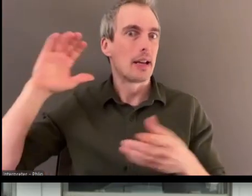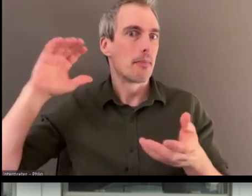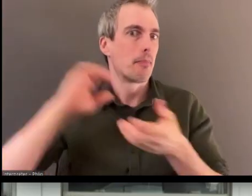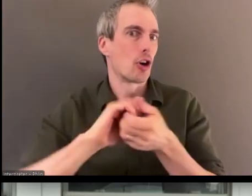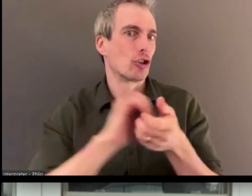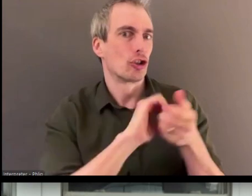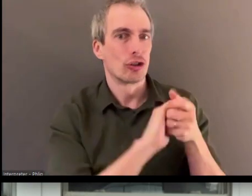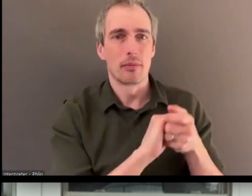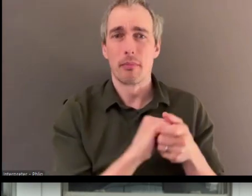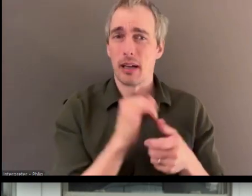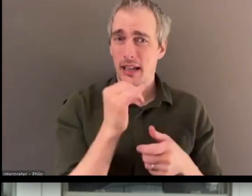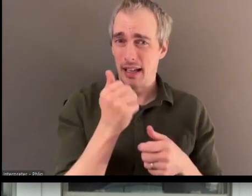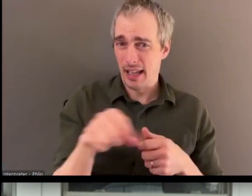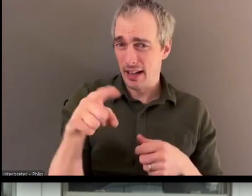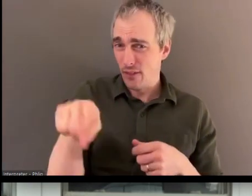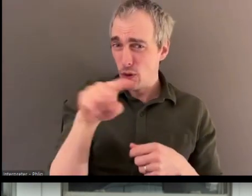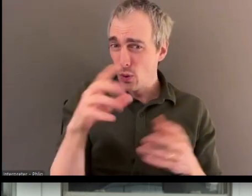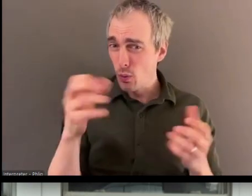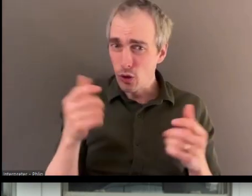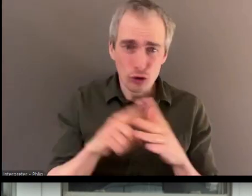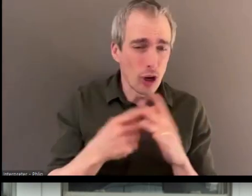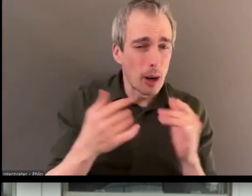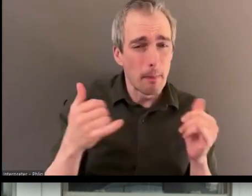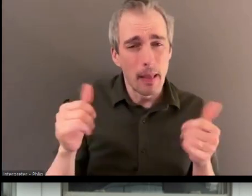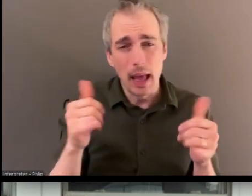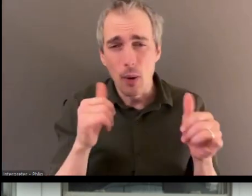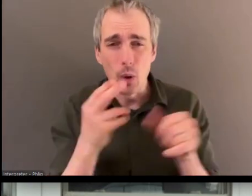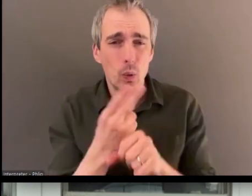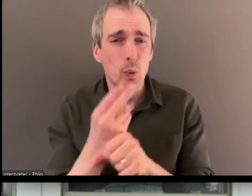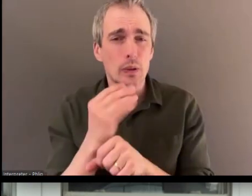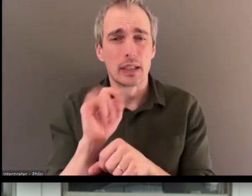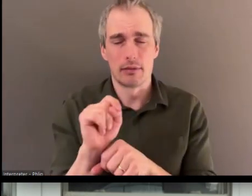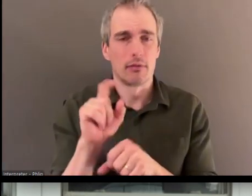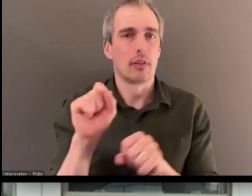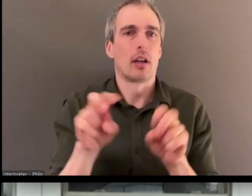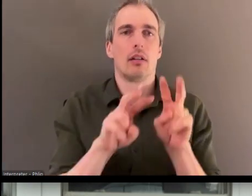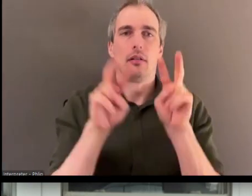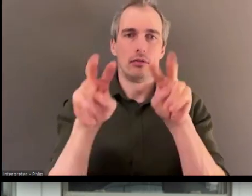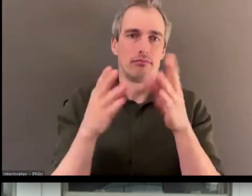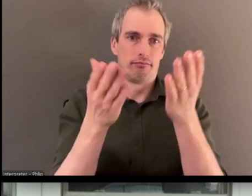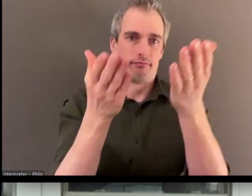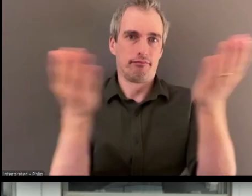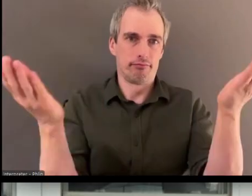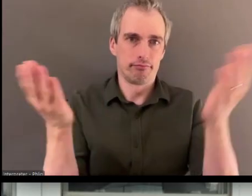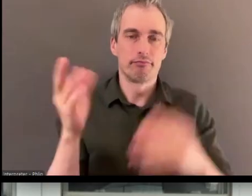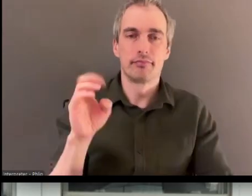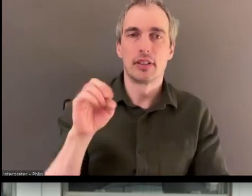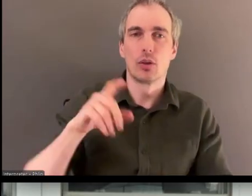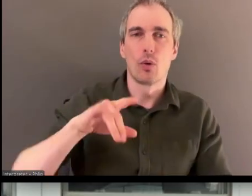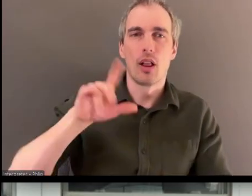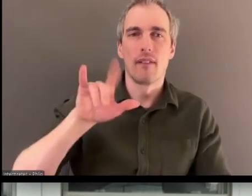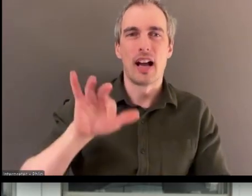.uic.edu slash reflow. So that's equalify.uic.edu slash reflow.